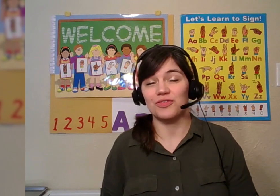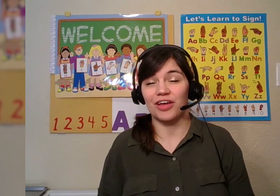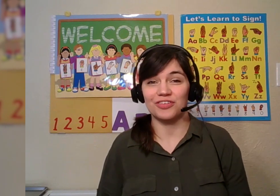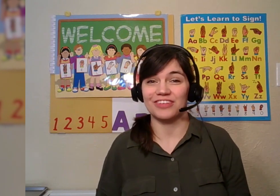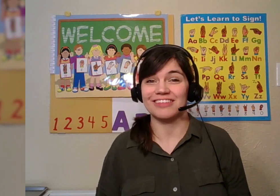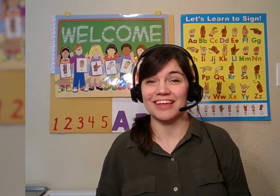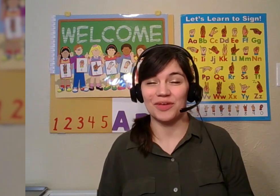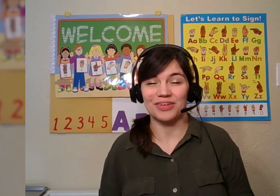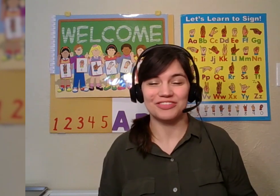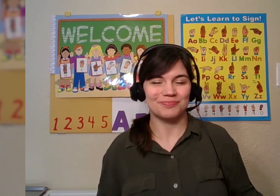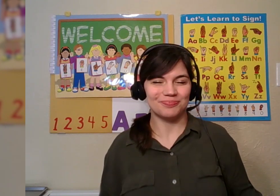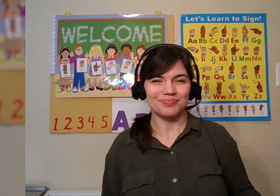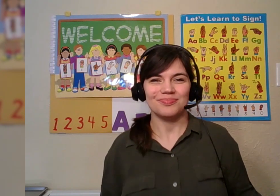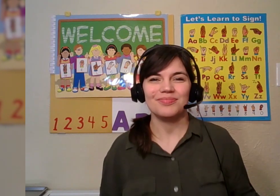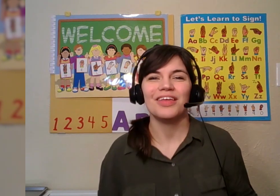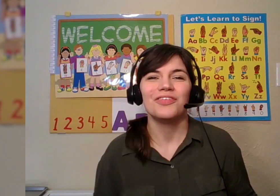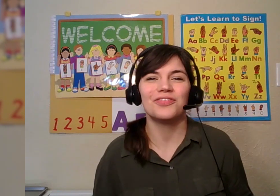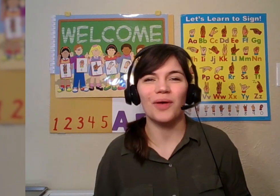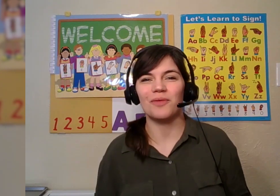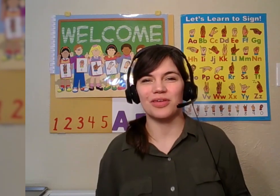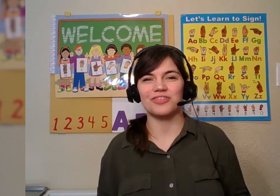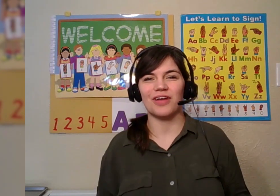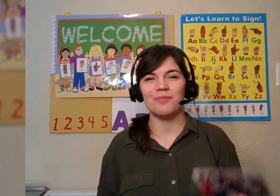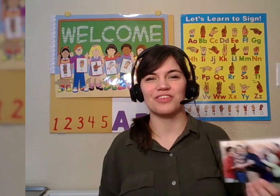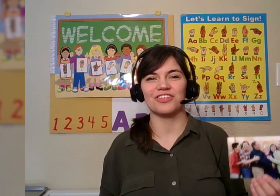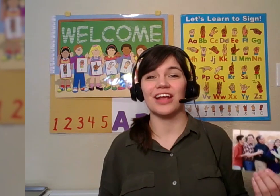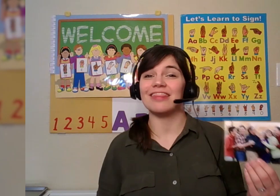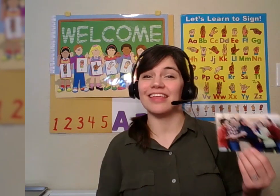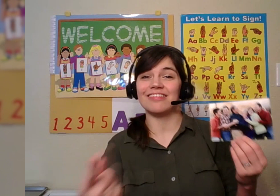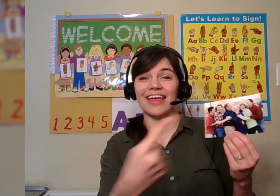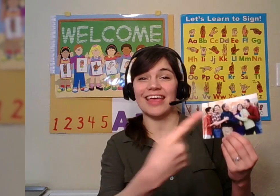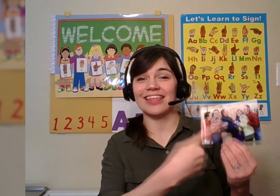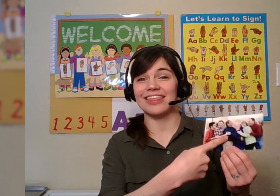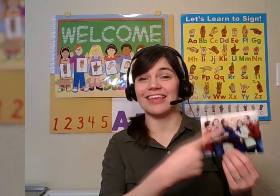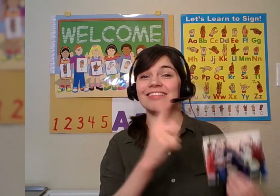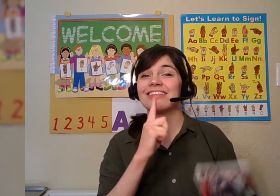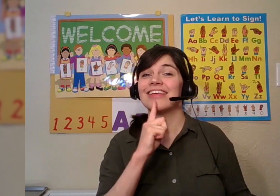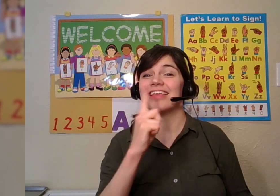understand sign language. So I want you to draw a picture and then say, "This is